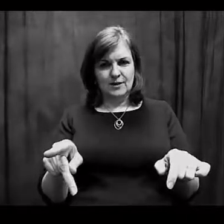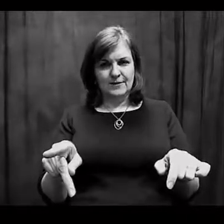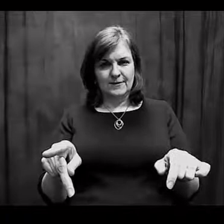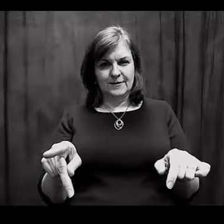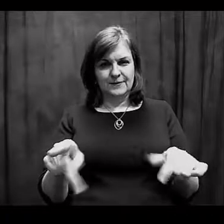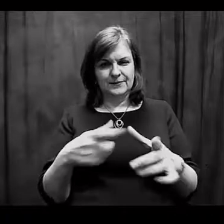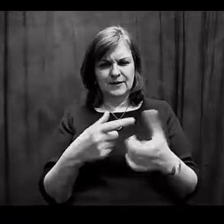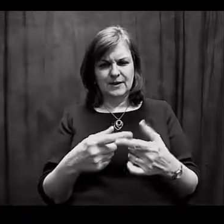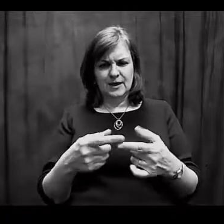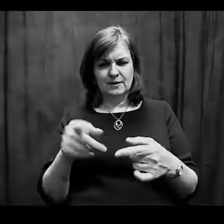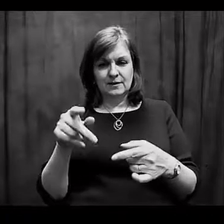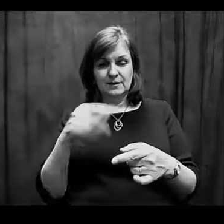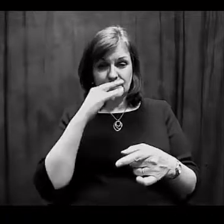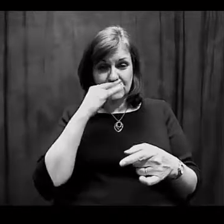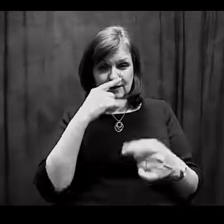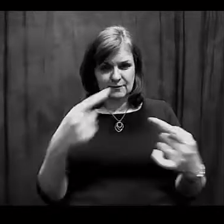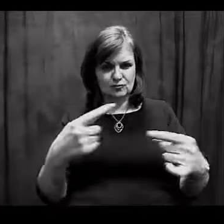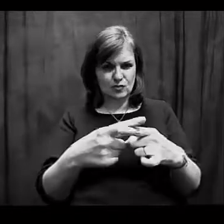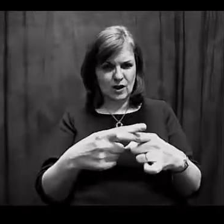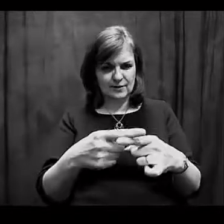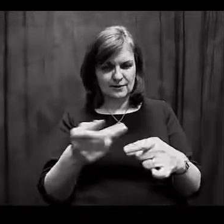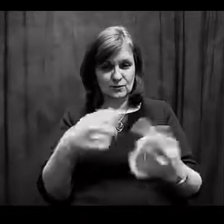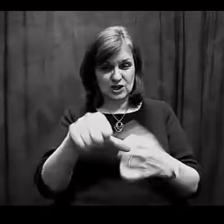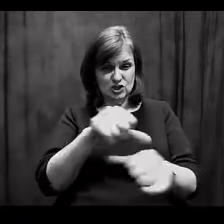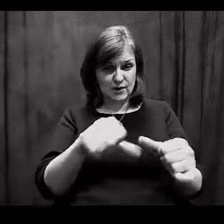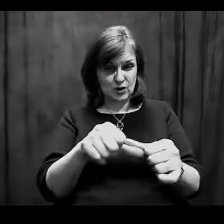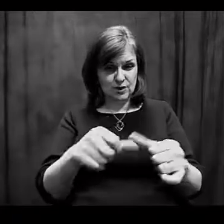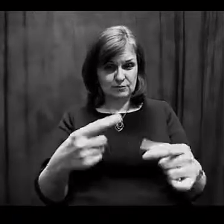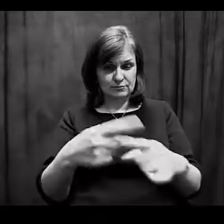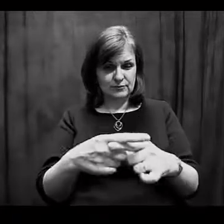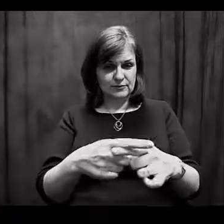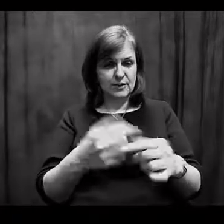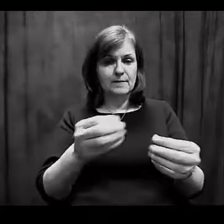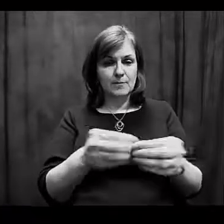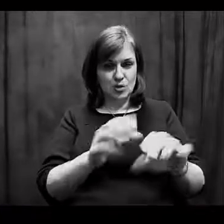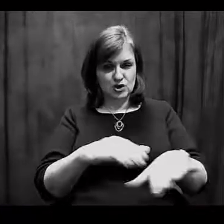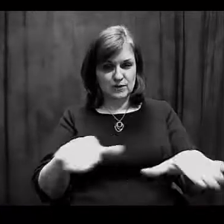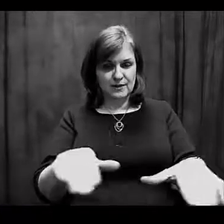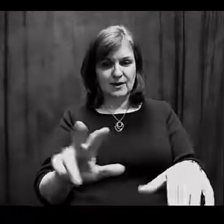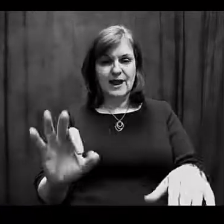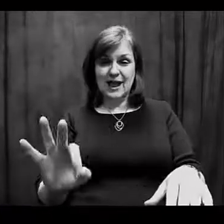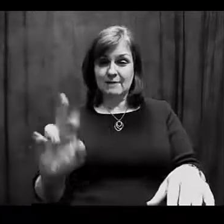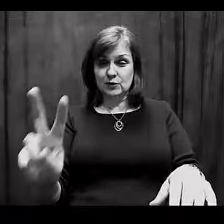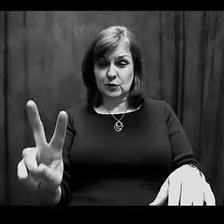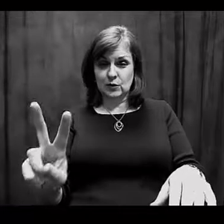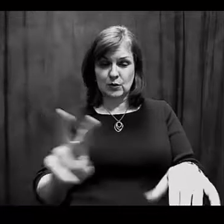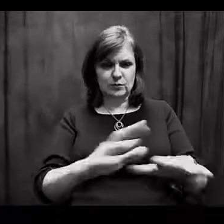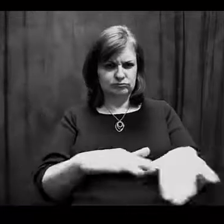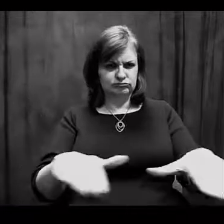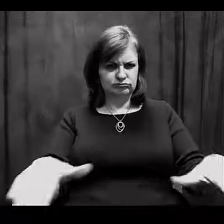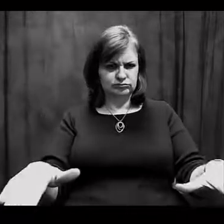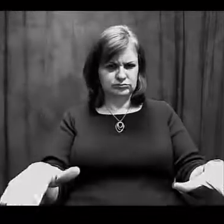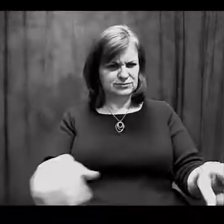and these all purple plants and then you cross the kids and you end up with more offspring in the second generation